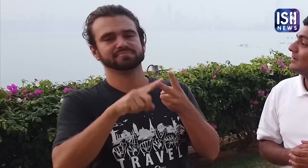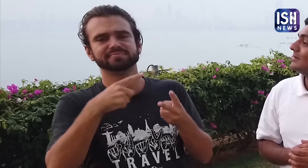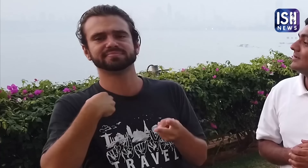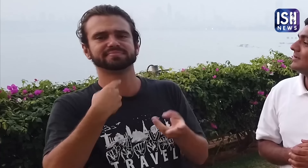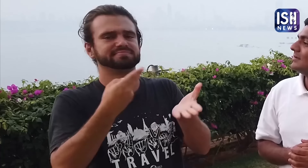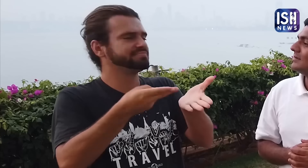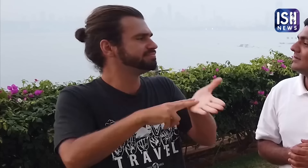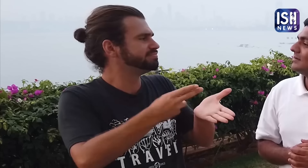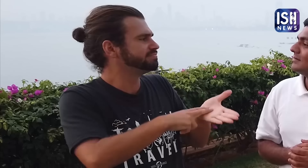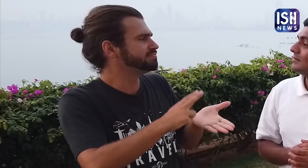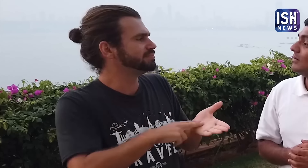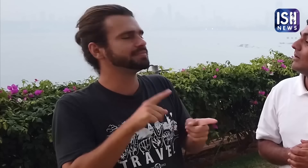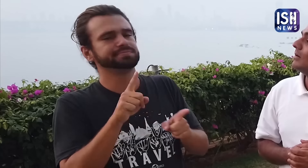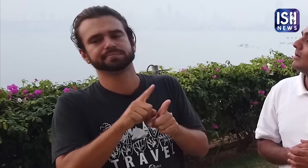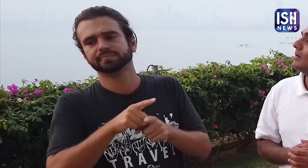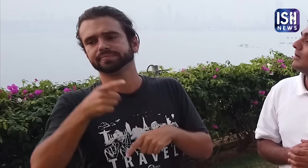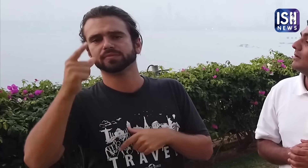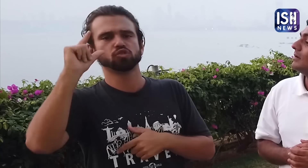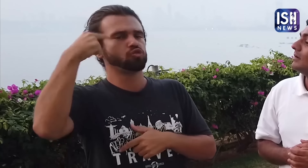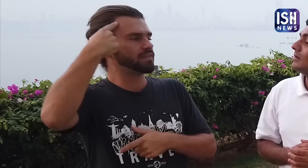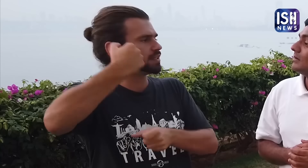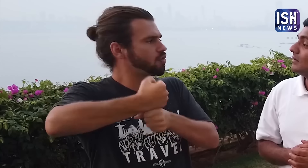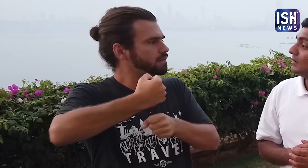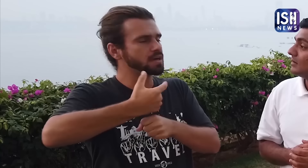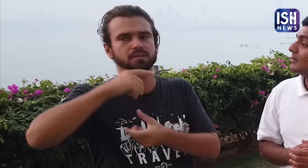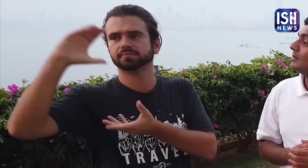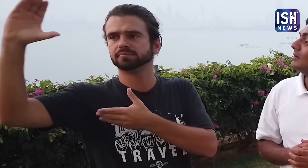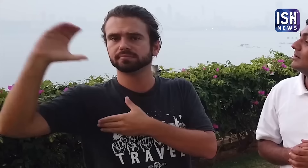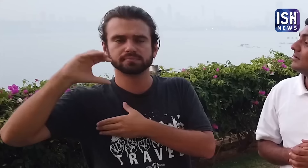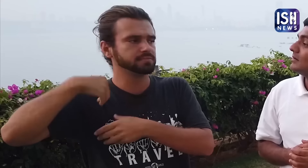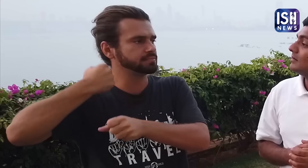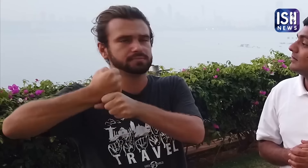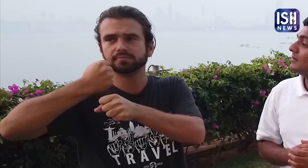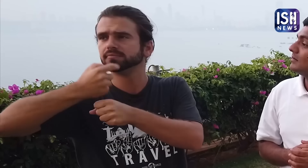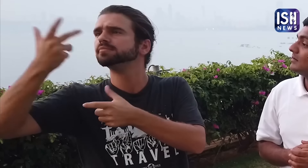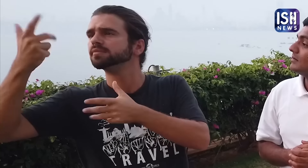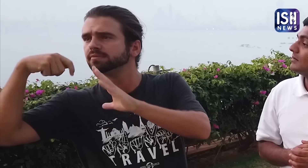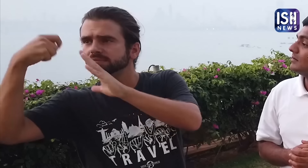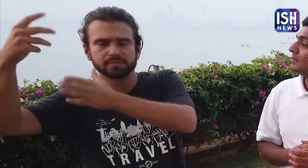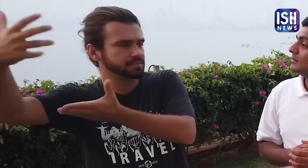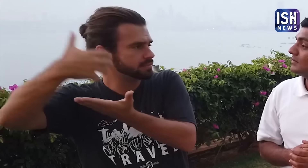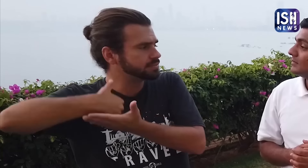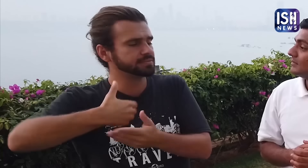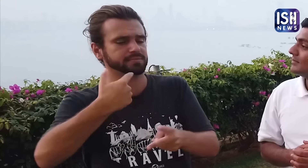I enter into contracts. For example, I get paid by the government to shoot.